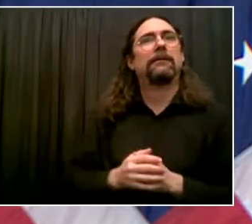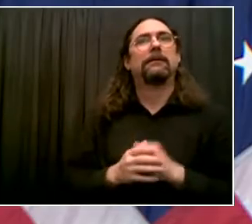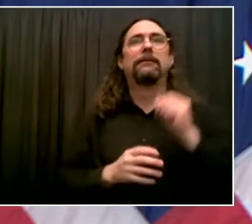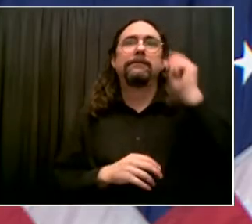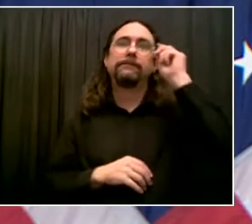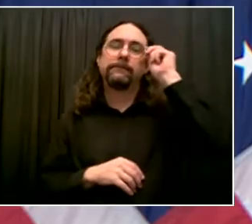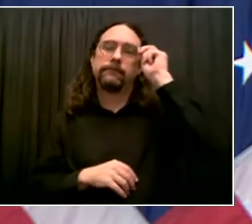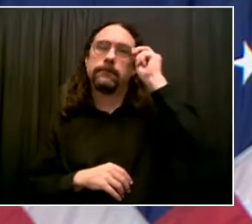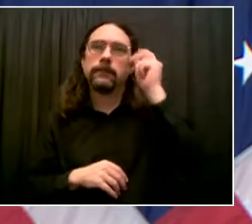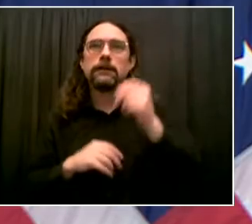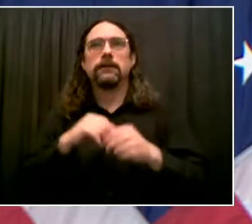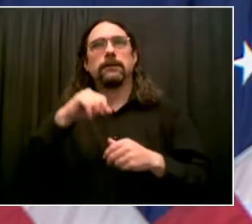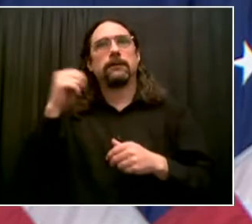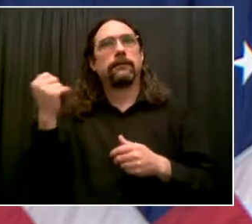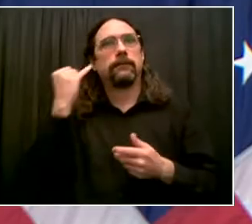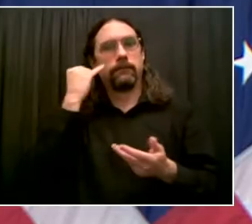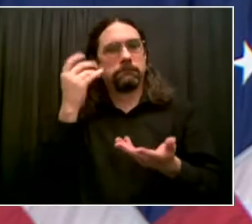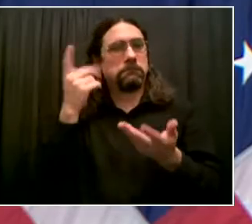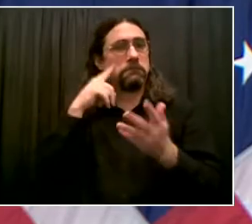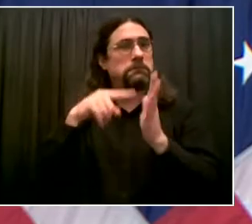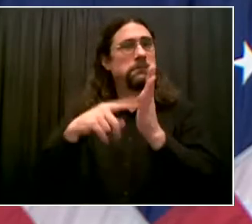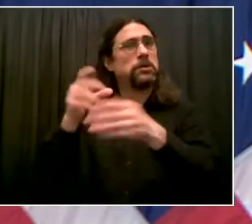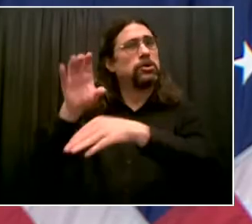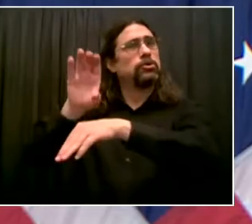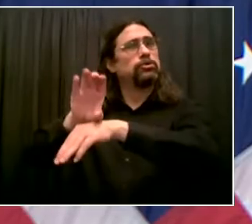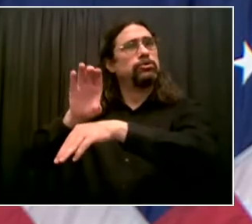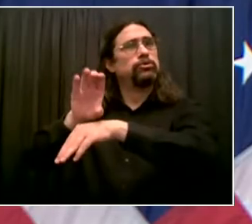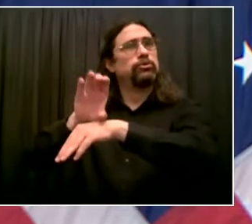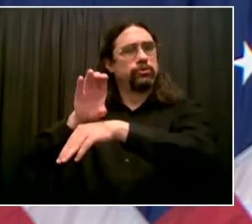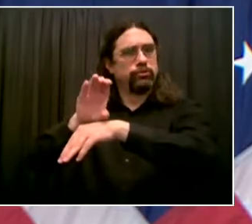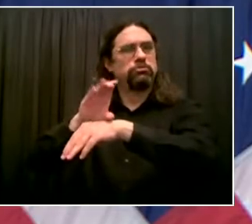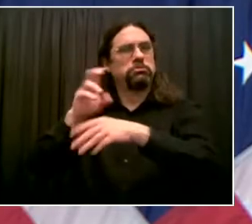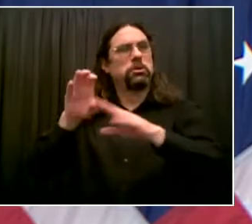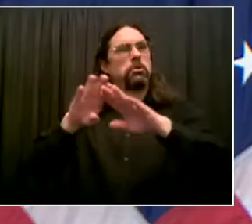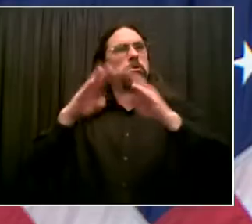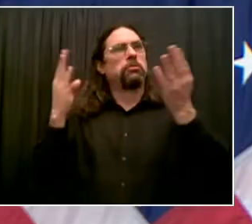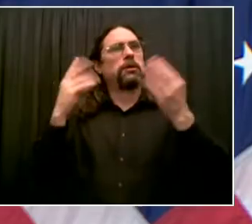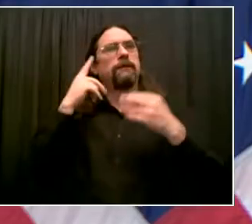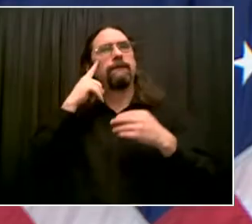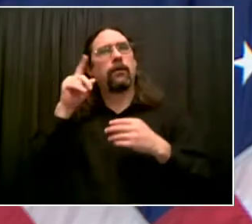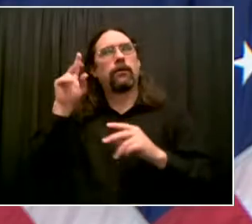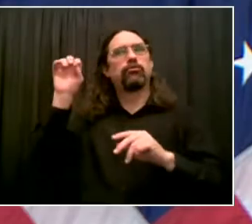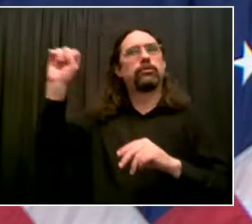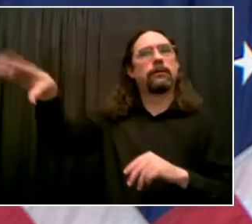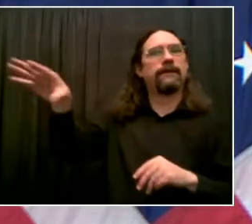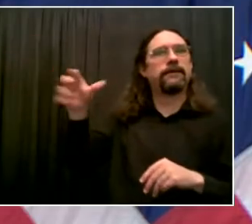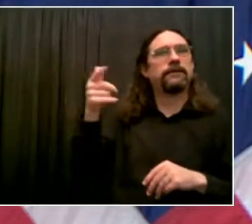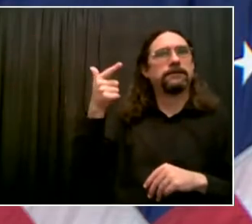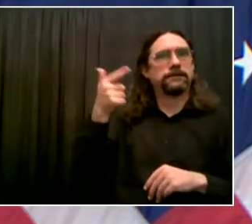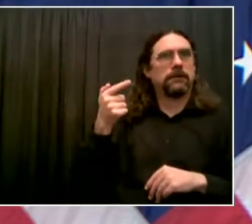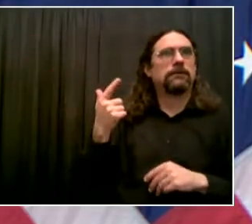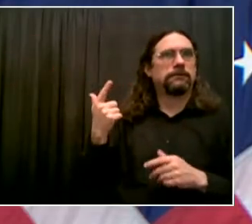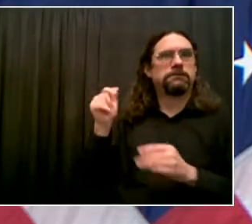ONCE, AGAIN, COULD BE REWARDED FOR HANDING IN A HANDGUN OR SOME